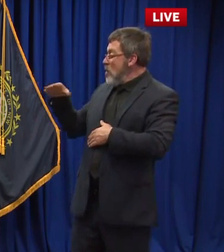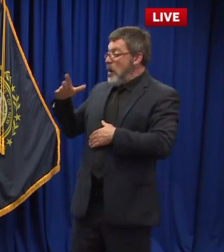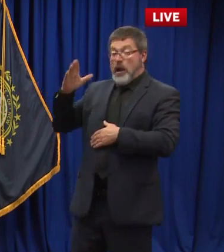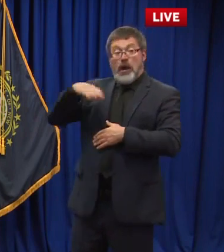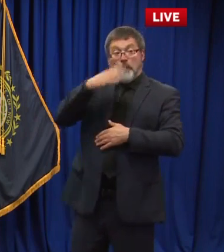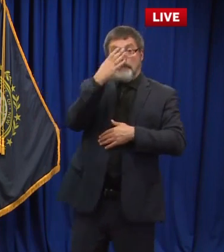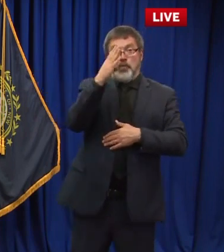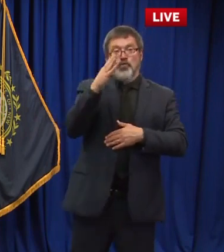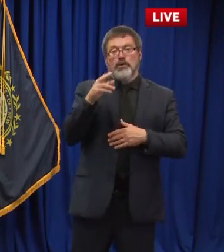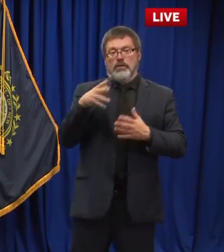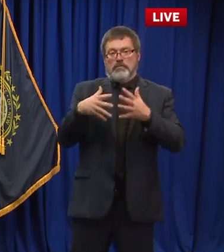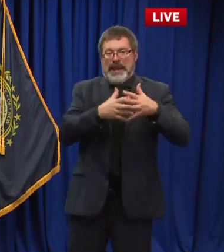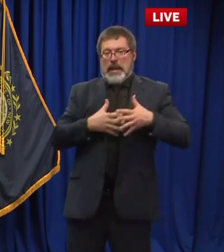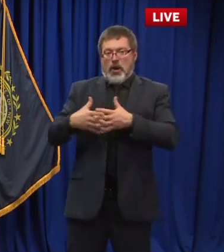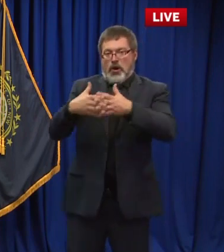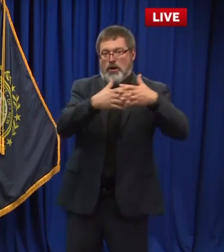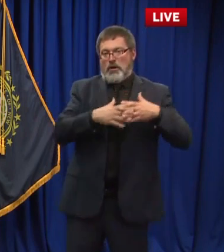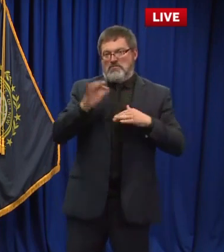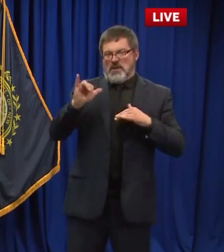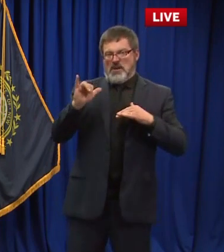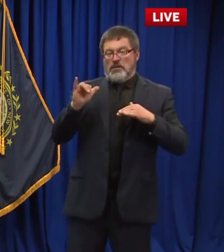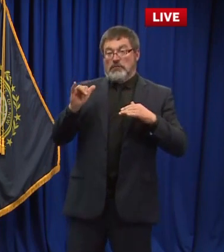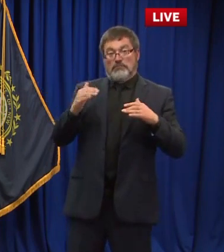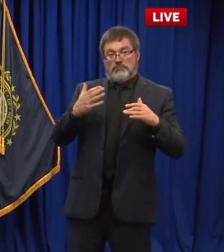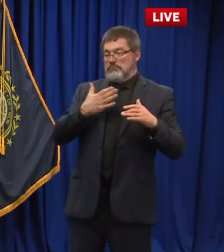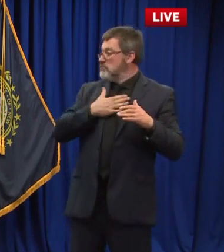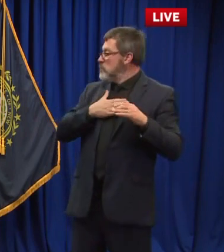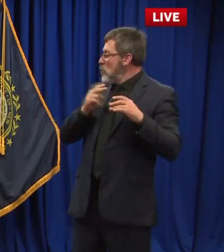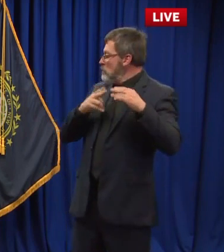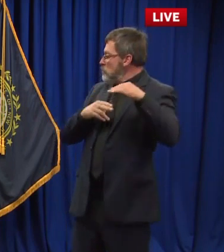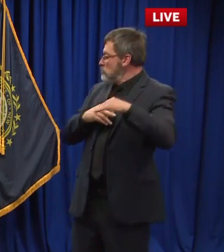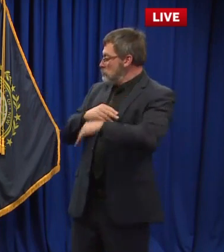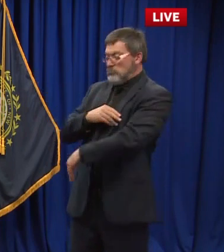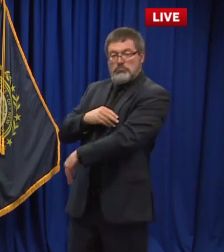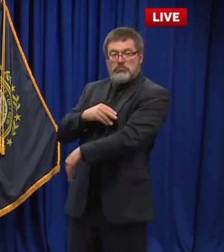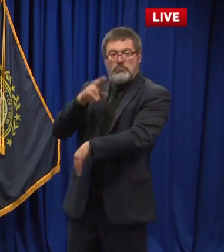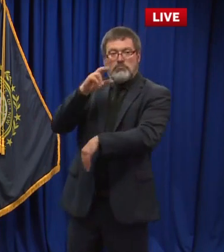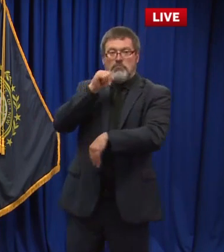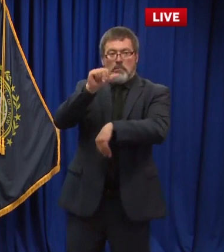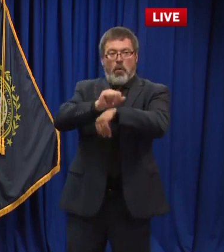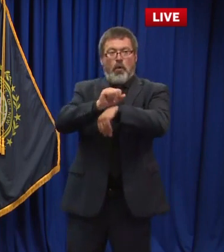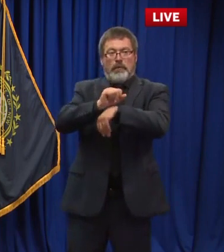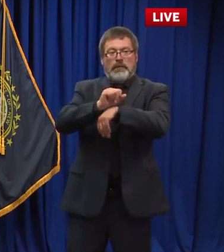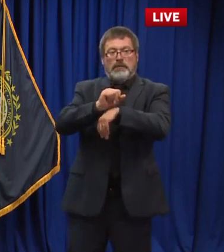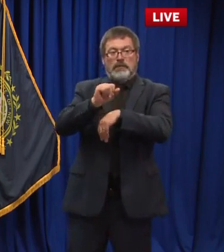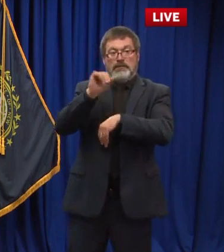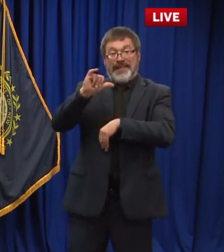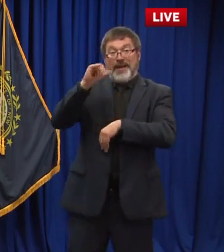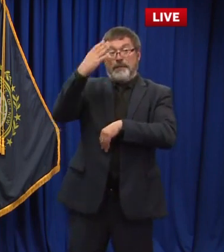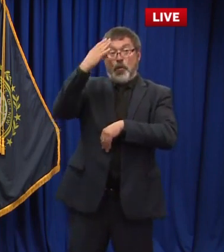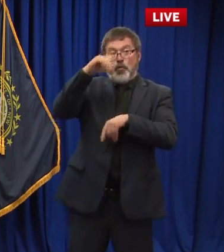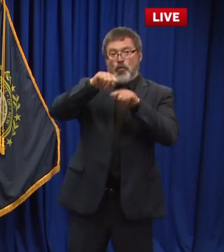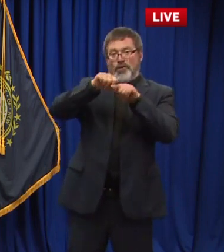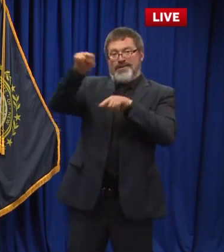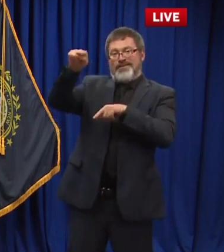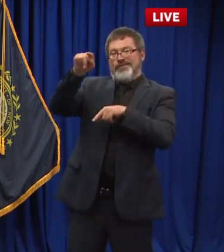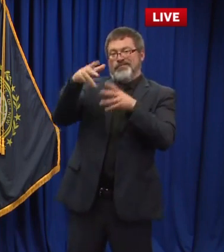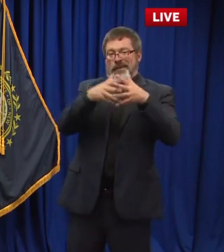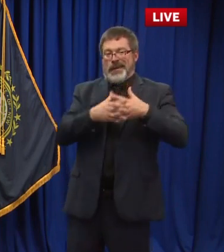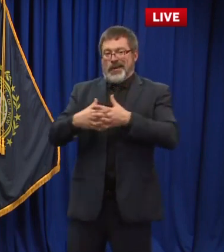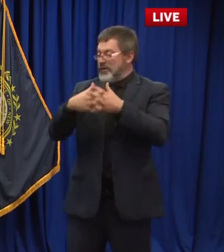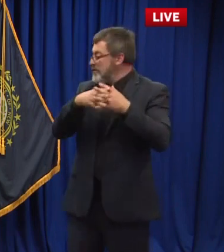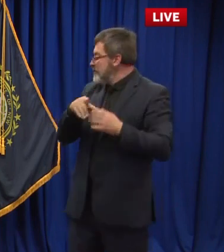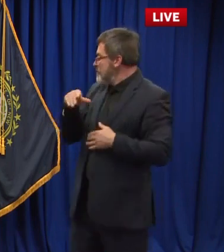THIS IS WHERE OUR UNDEREMPLOYMENT NUMBERS HAVE GONE RELATIVE TO THE REST OF THE COUNTRY SINCE THE PANDEMIC STARTED.